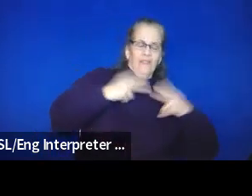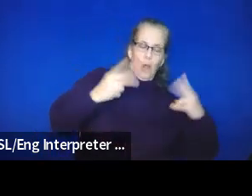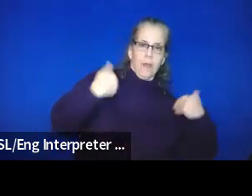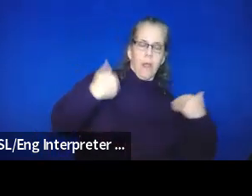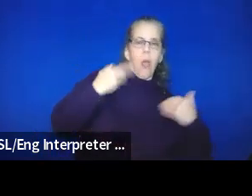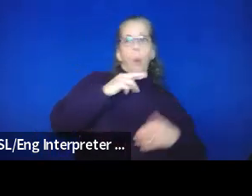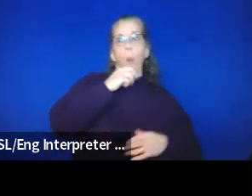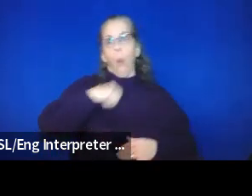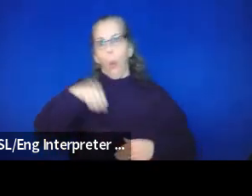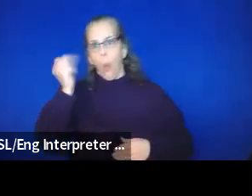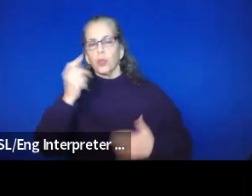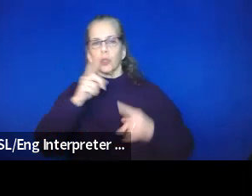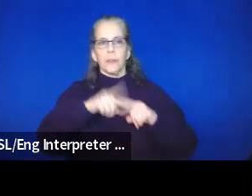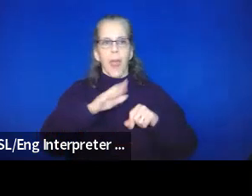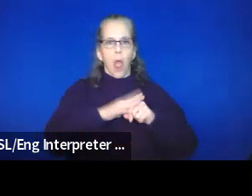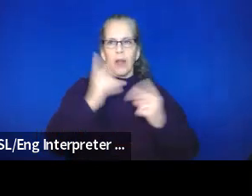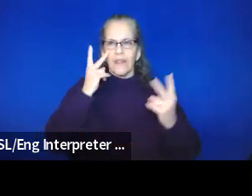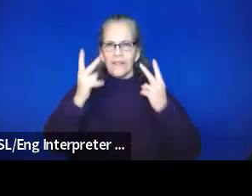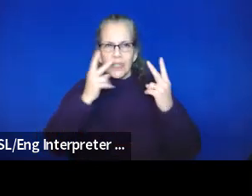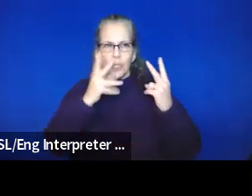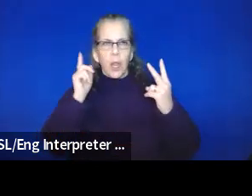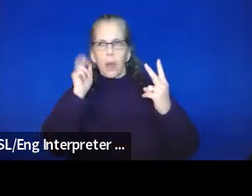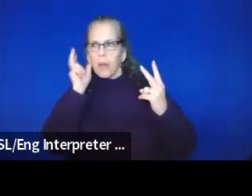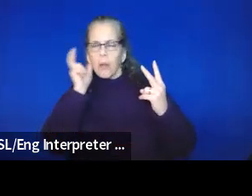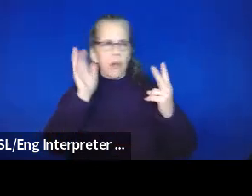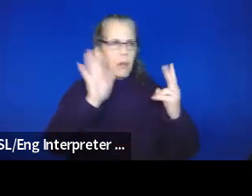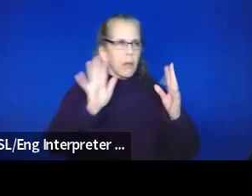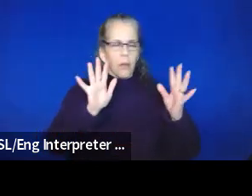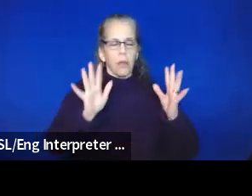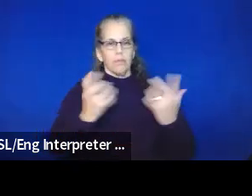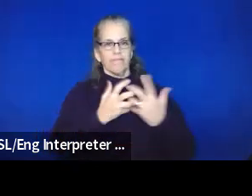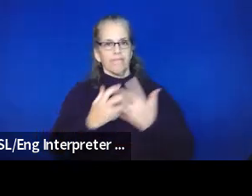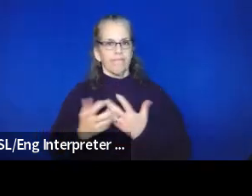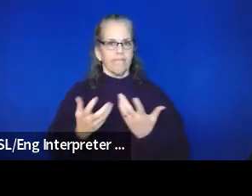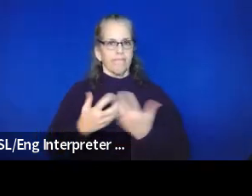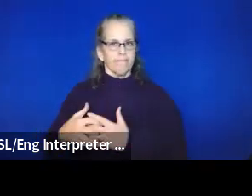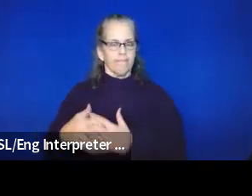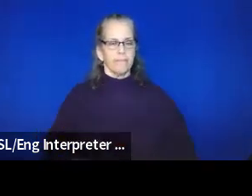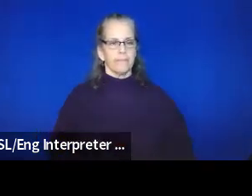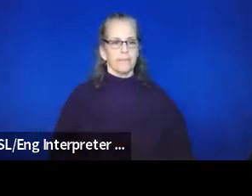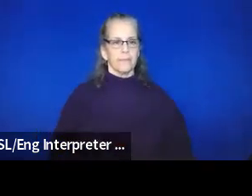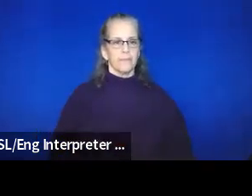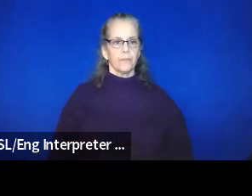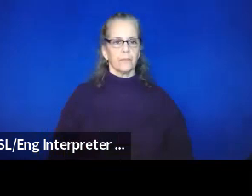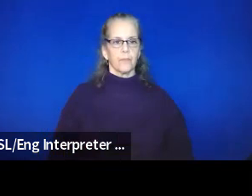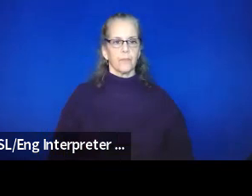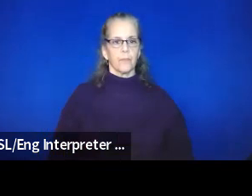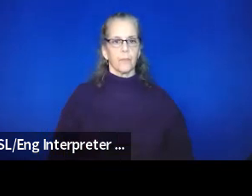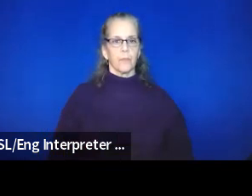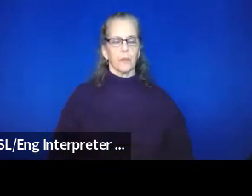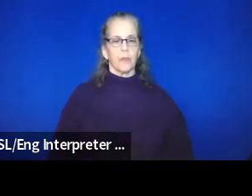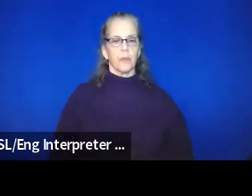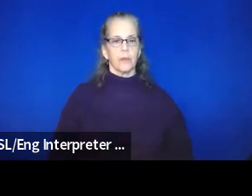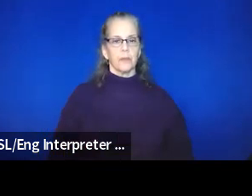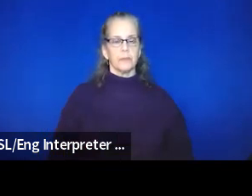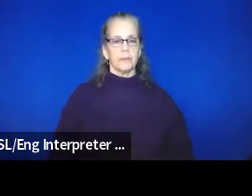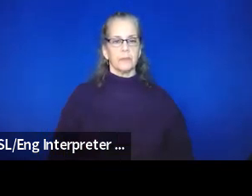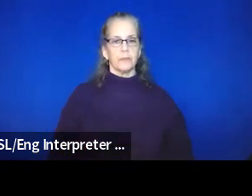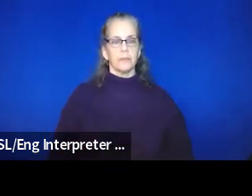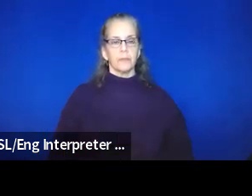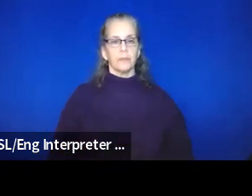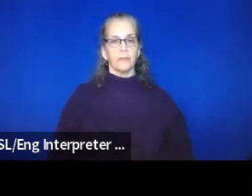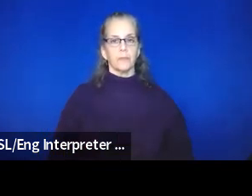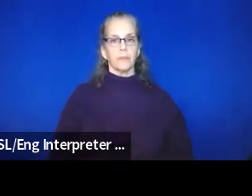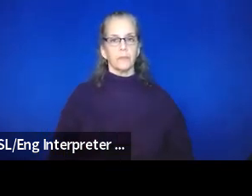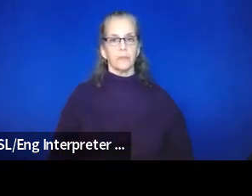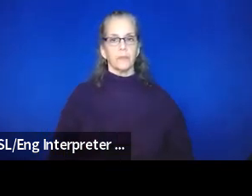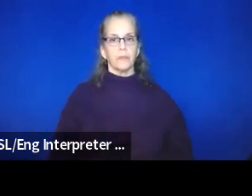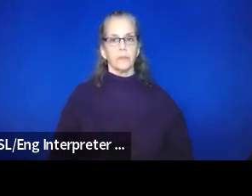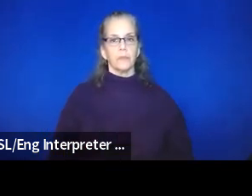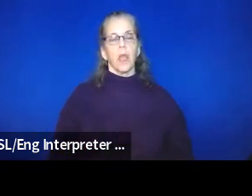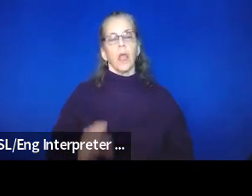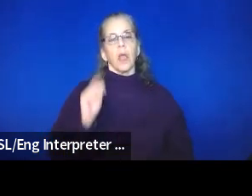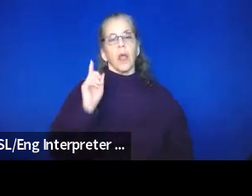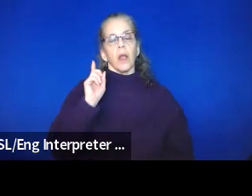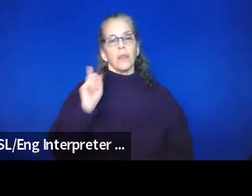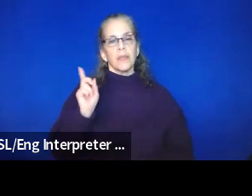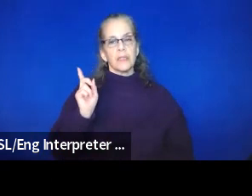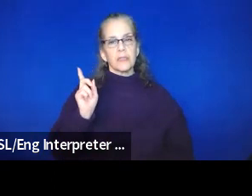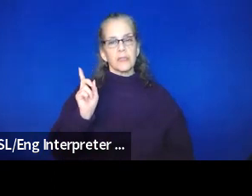more on vision and auditory cues. And this gets to this gets to the point where